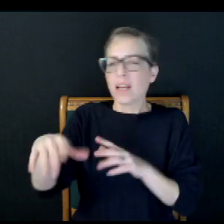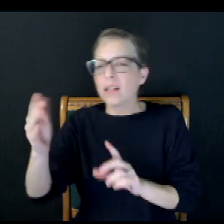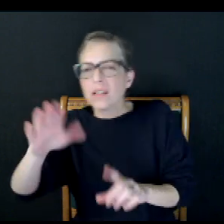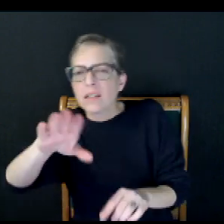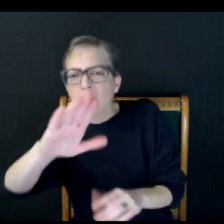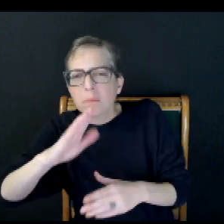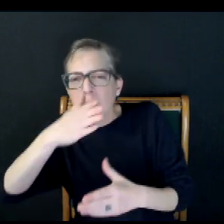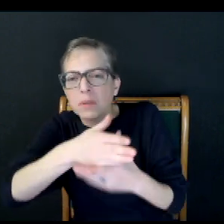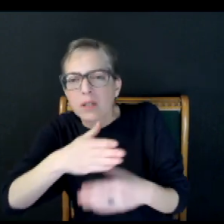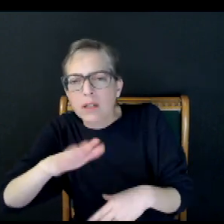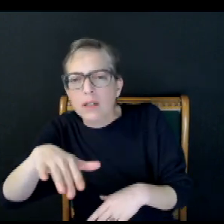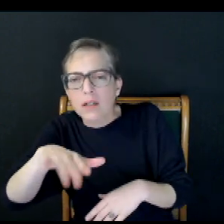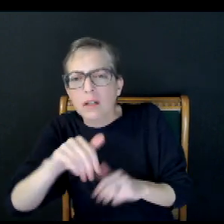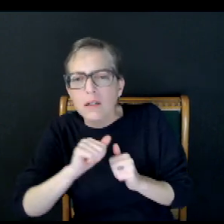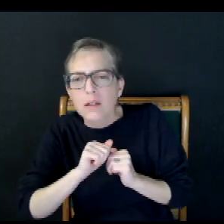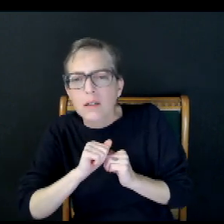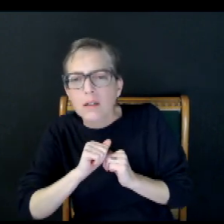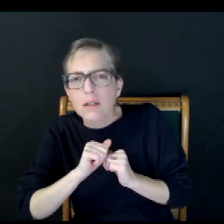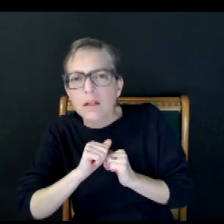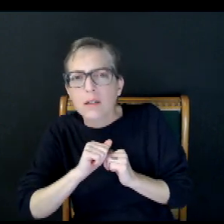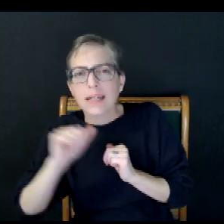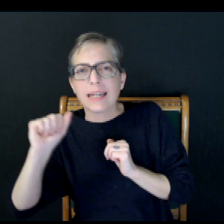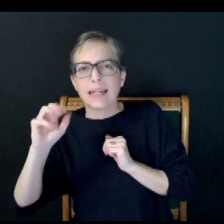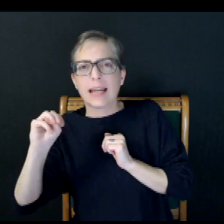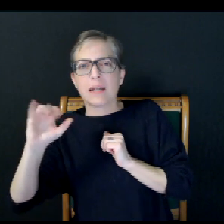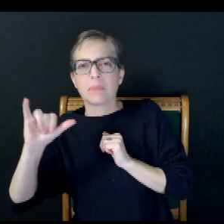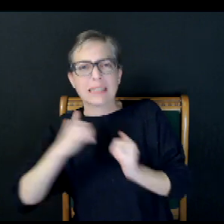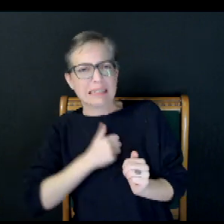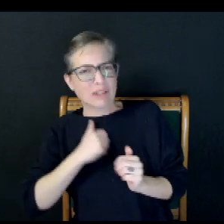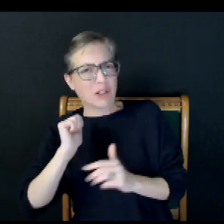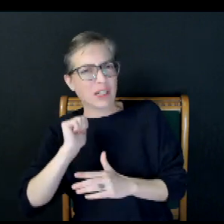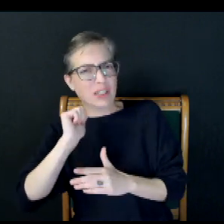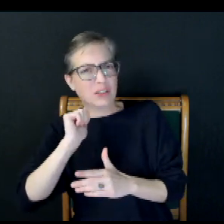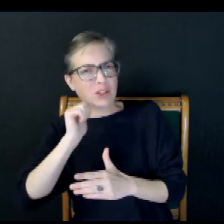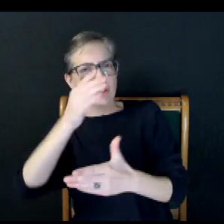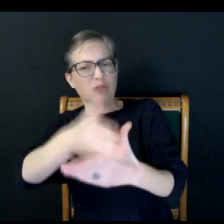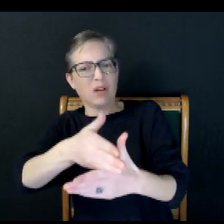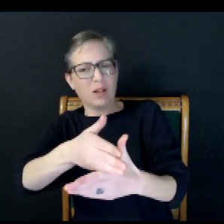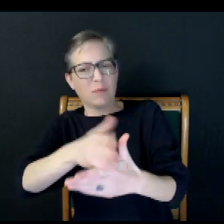within the state Kiana. So sorry to interrupt. Your audio is breaking up a little bit.